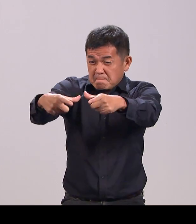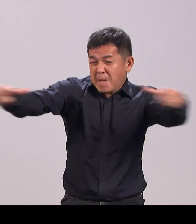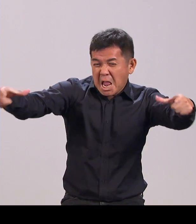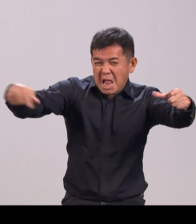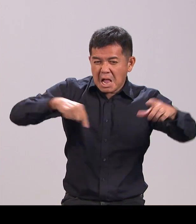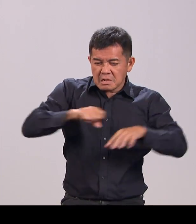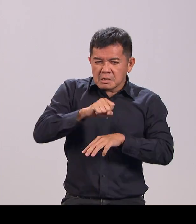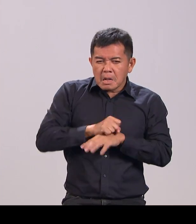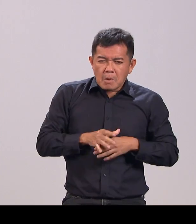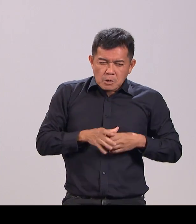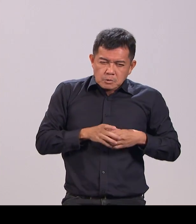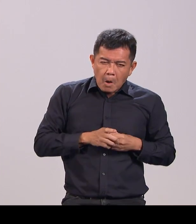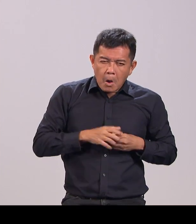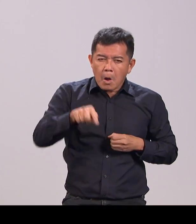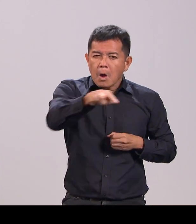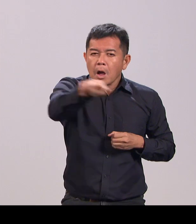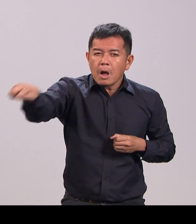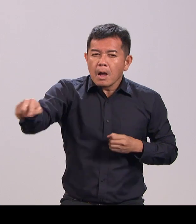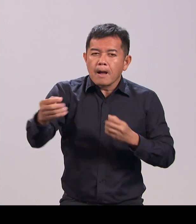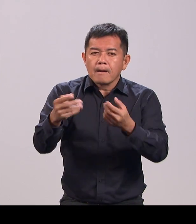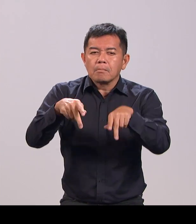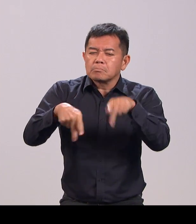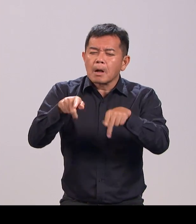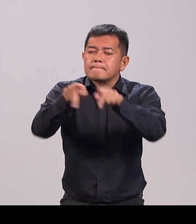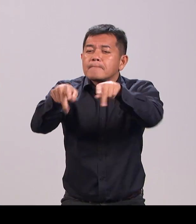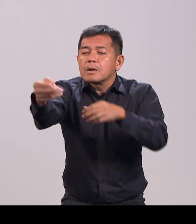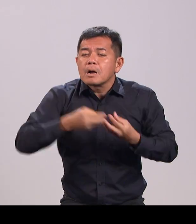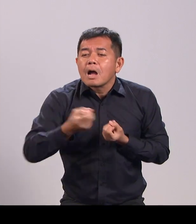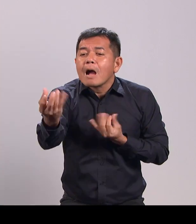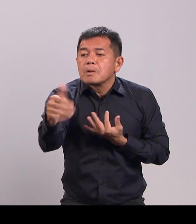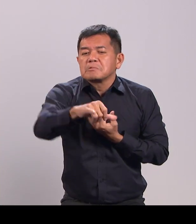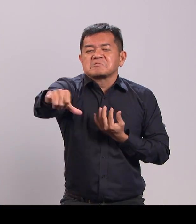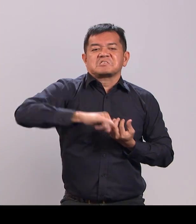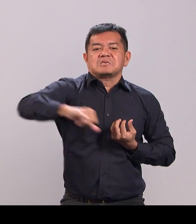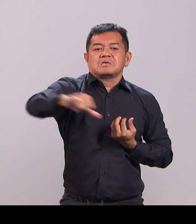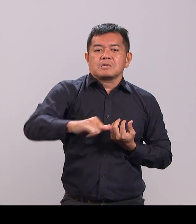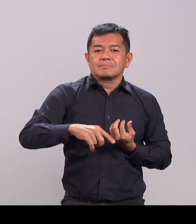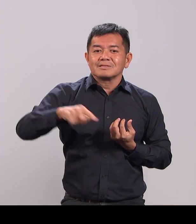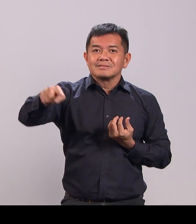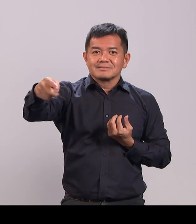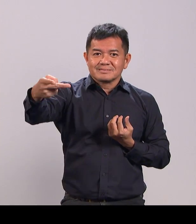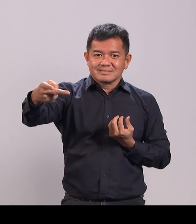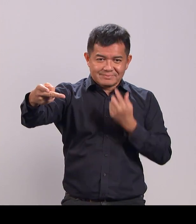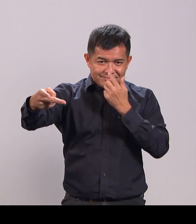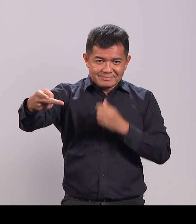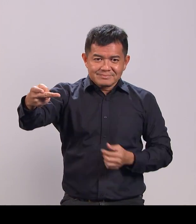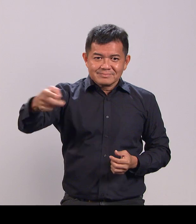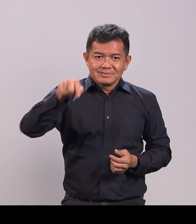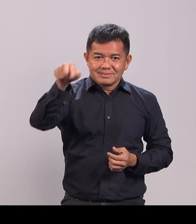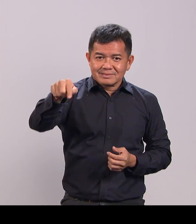But similar, because their neighbours, two huge ones, are much bigger than them. One is China, the other is Russia.